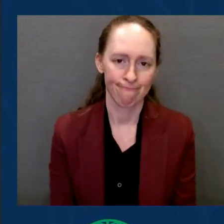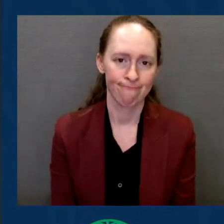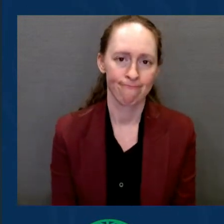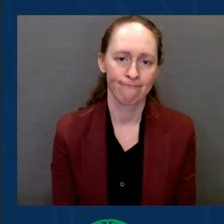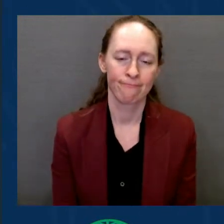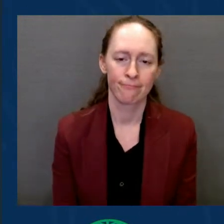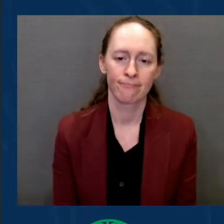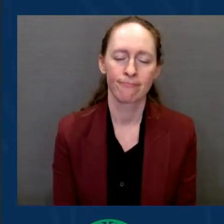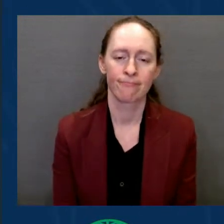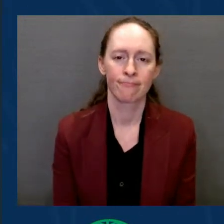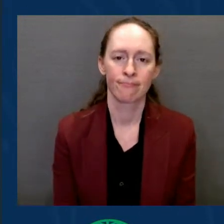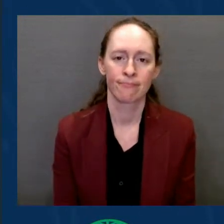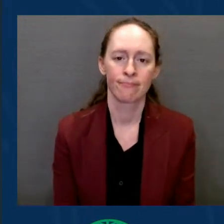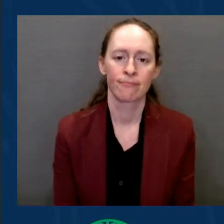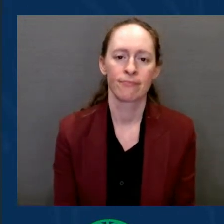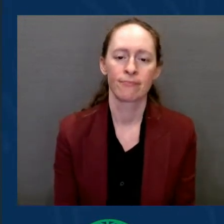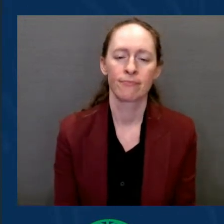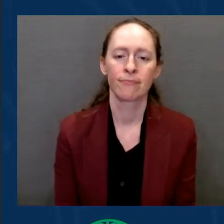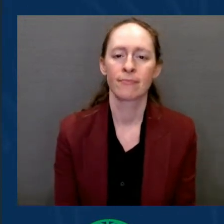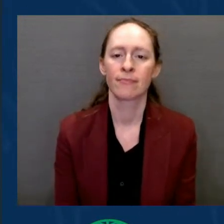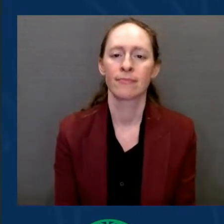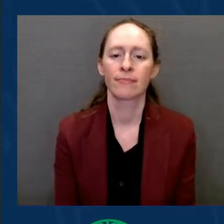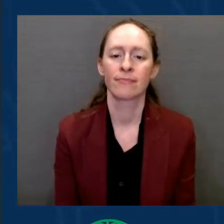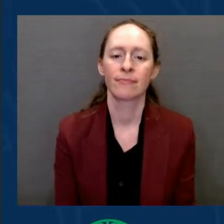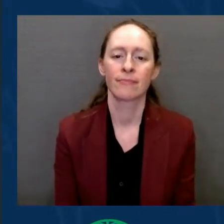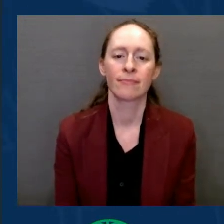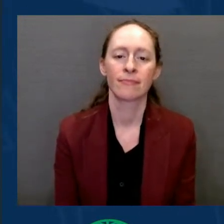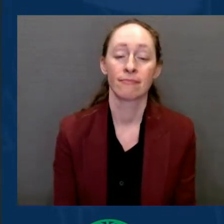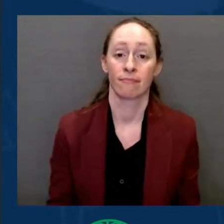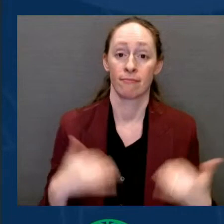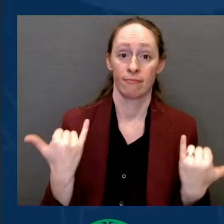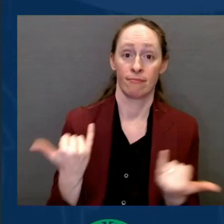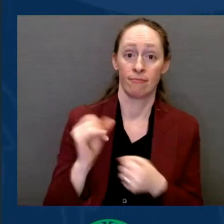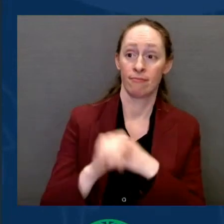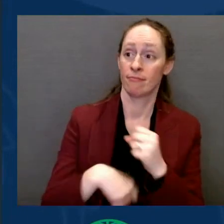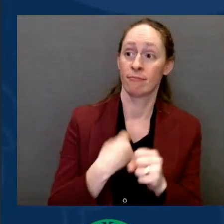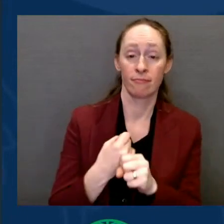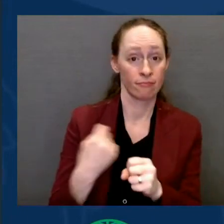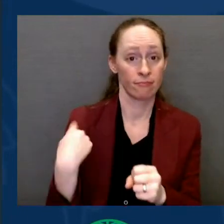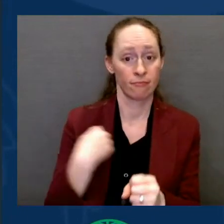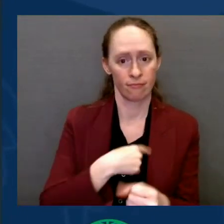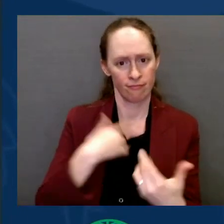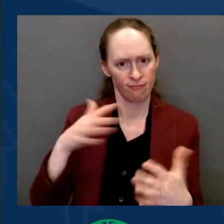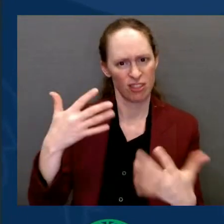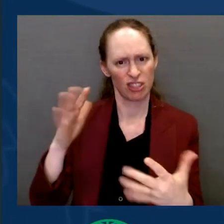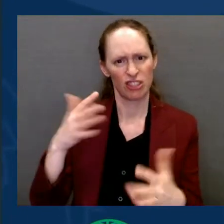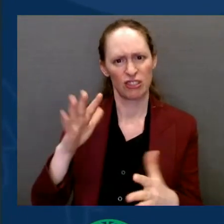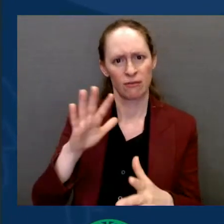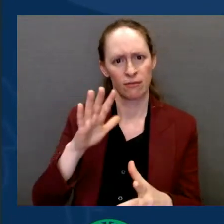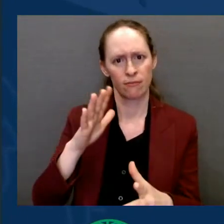the United States has committed nearly $11 billion in humanitarian and food insecurity assistan- --